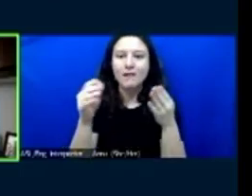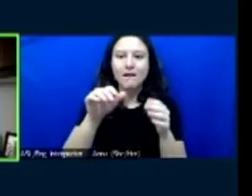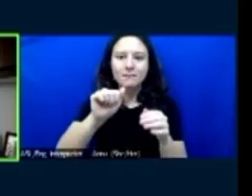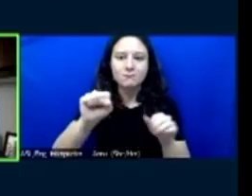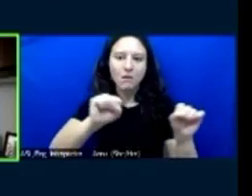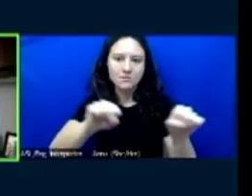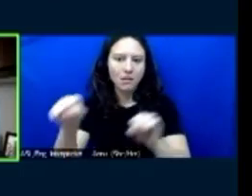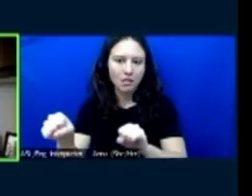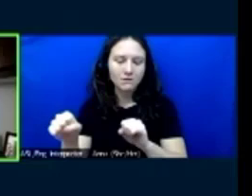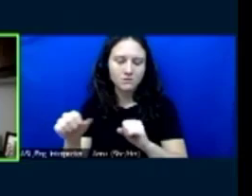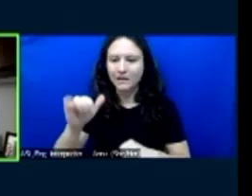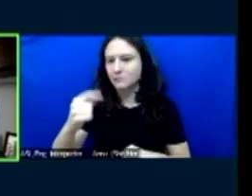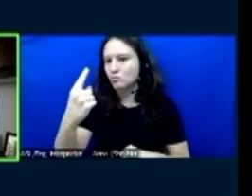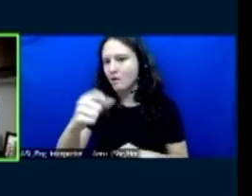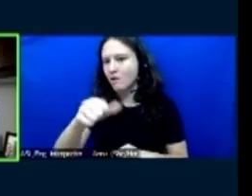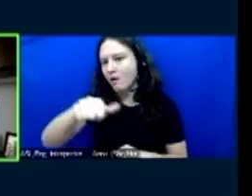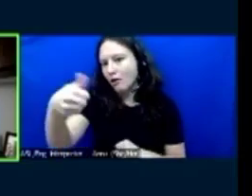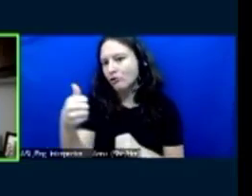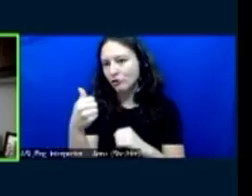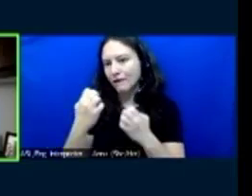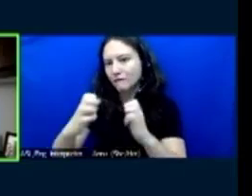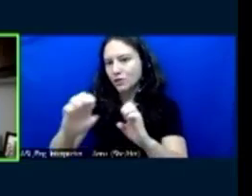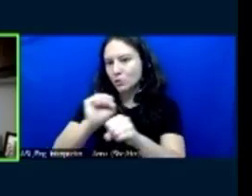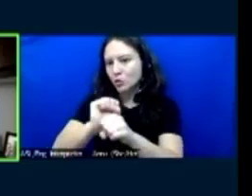and will be playing out over the next year or so.